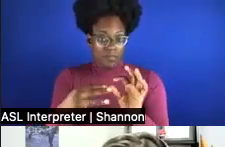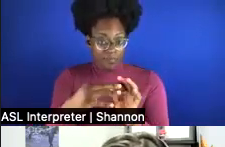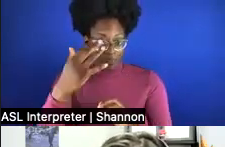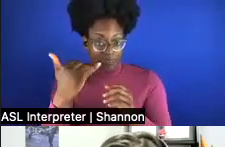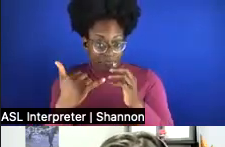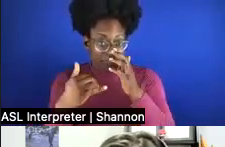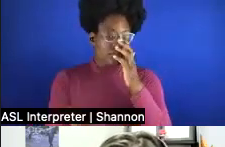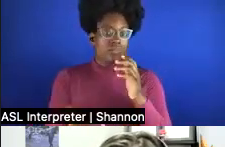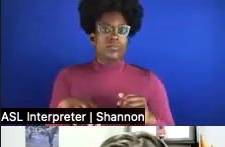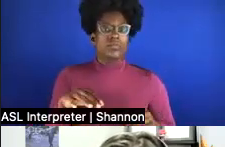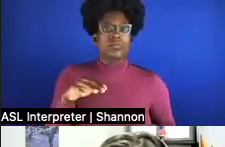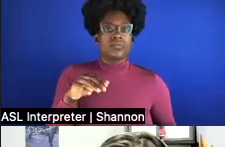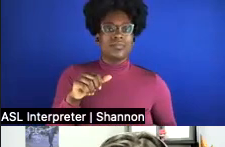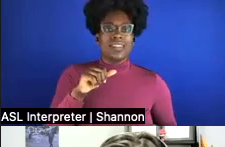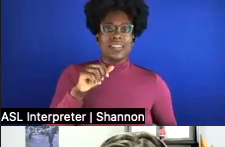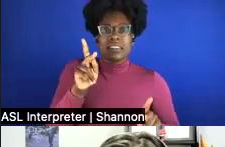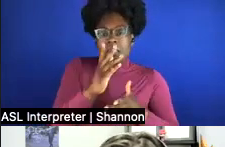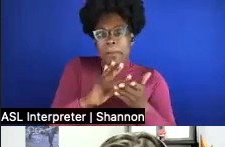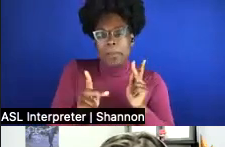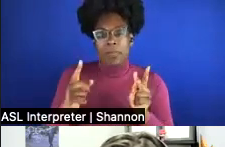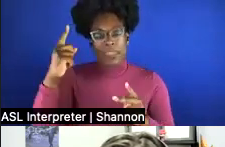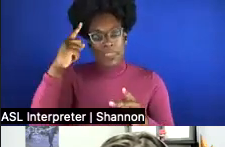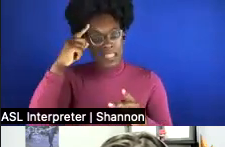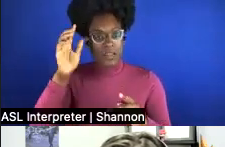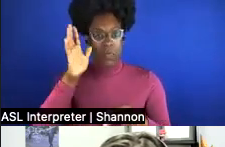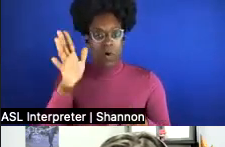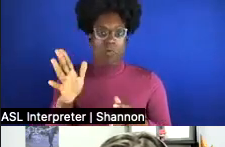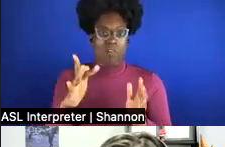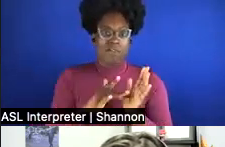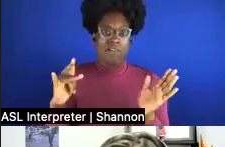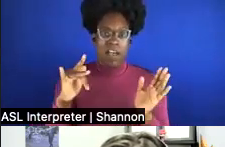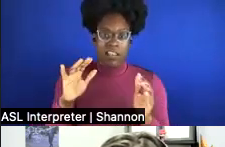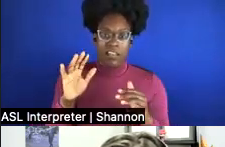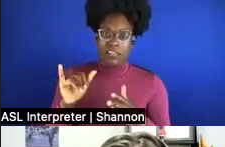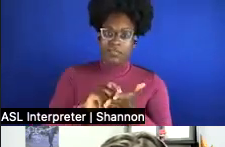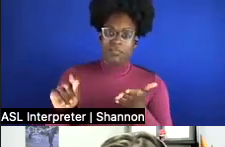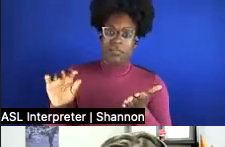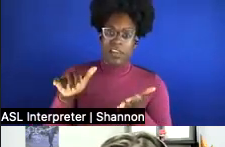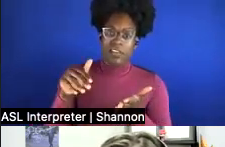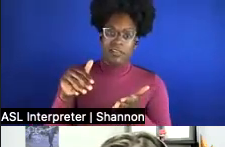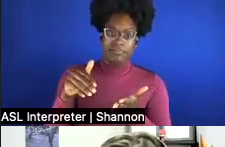tutors' academic freedom. This was a tricky situation that I don't have an easy solution for,